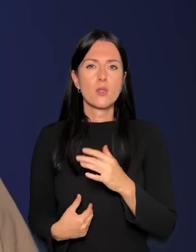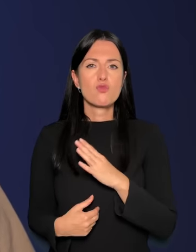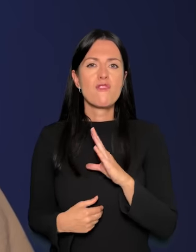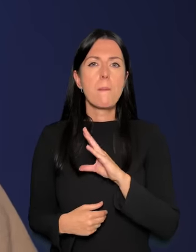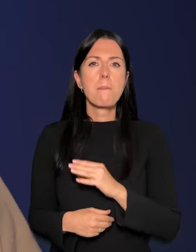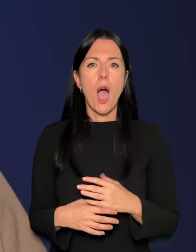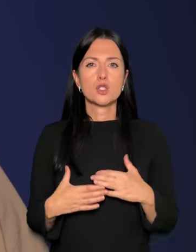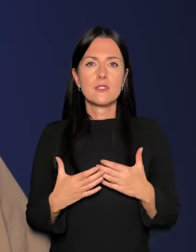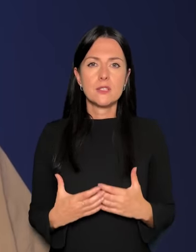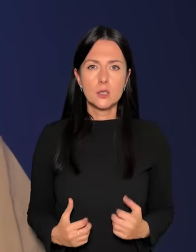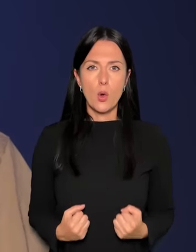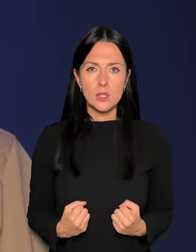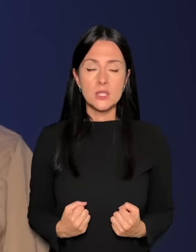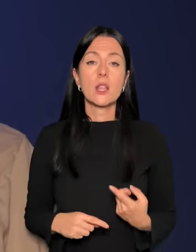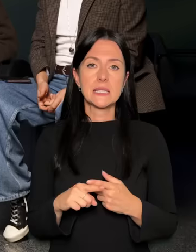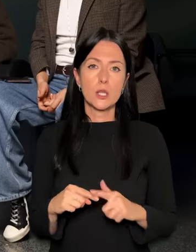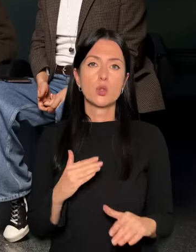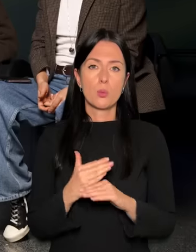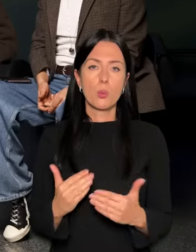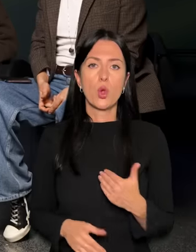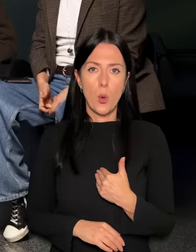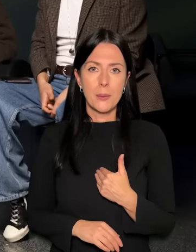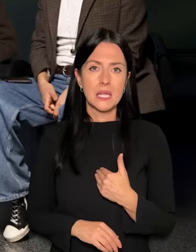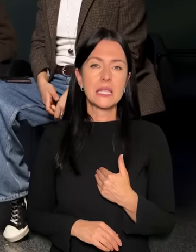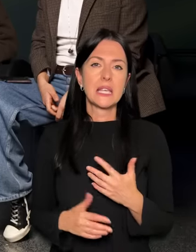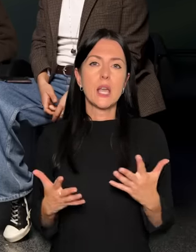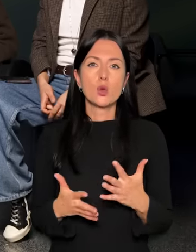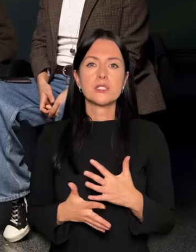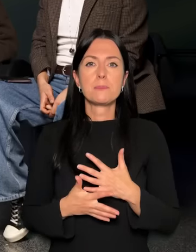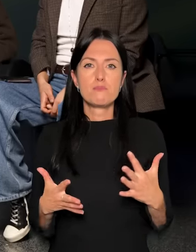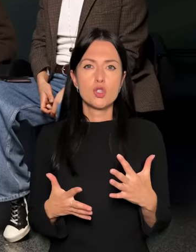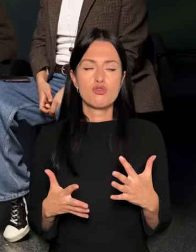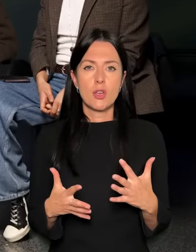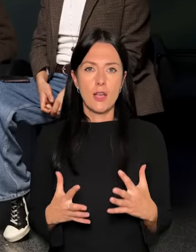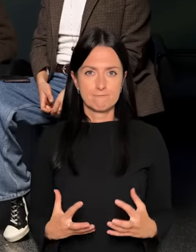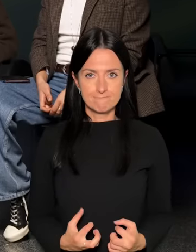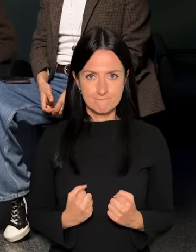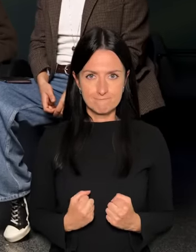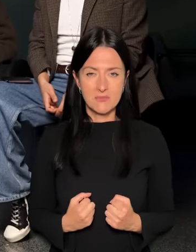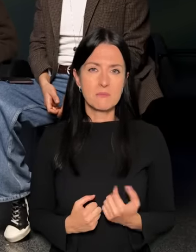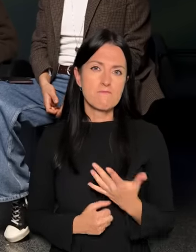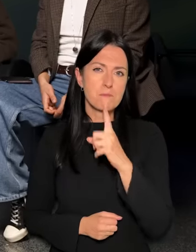I had some muscular core, so that helped me to stay on my feet.